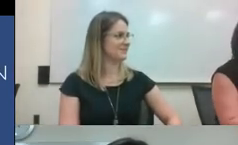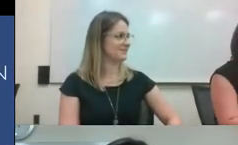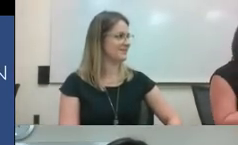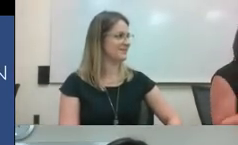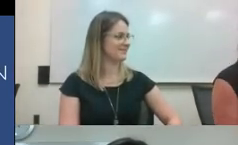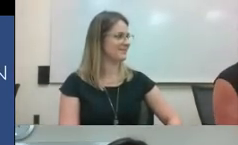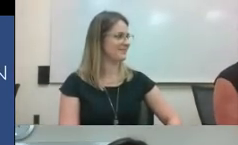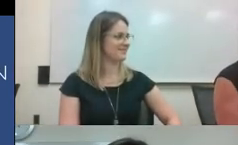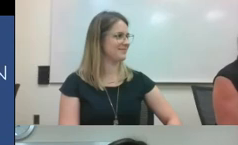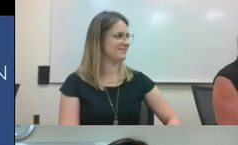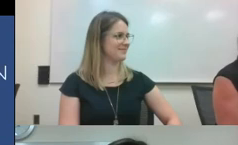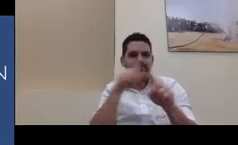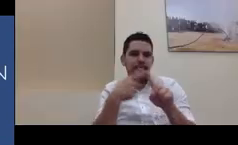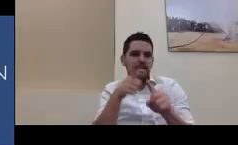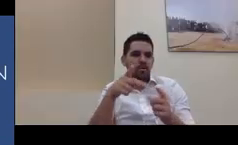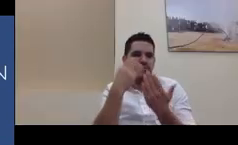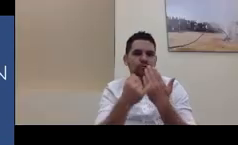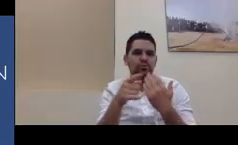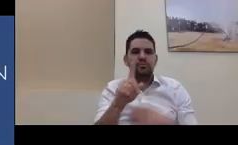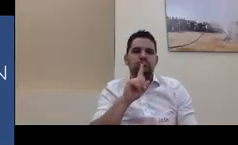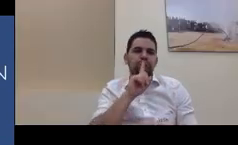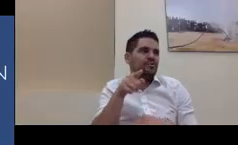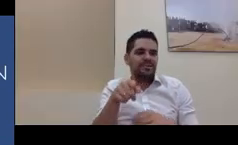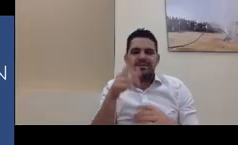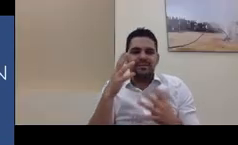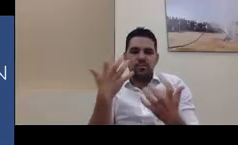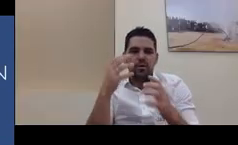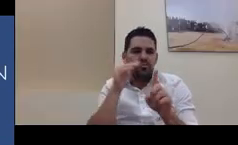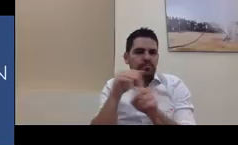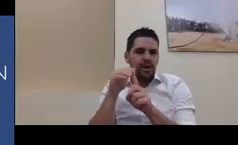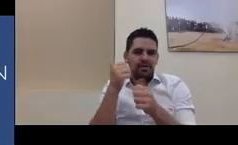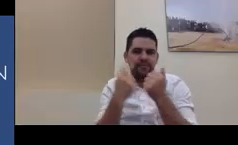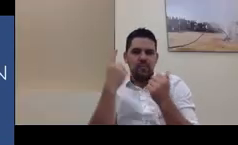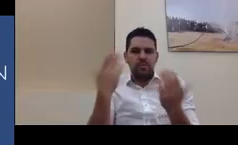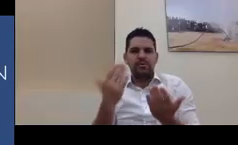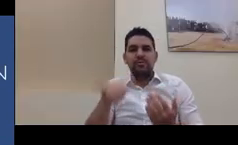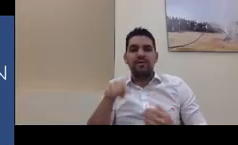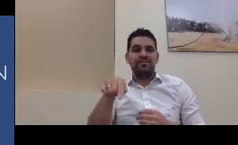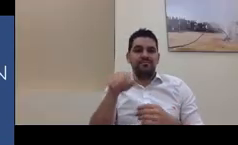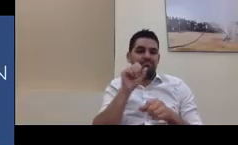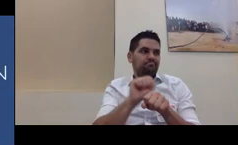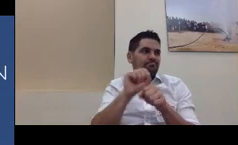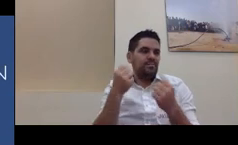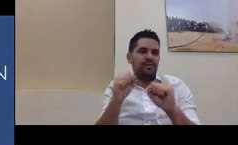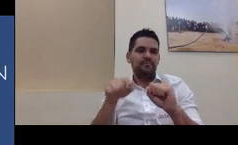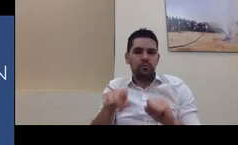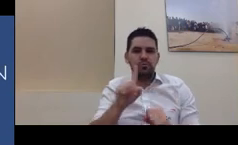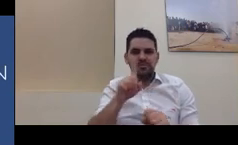Kristina, thank you for your summary about the project, really. I want to remind everybody here that this work